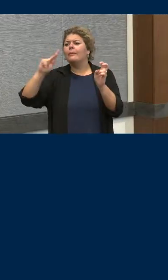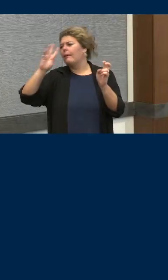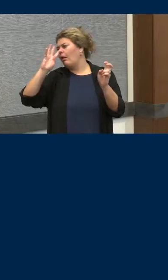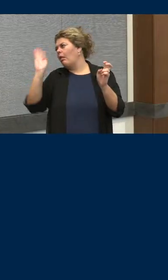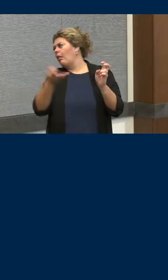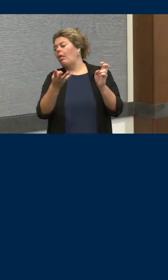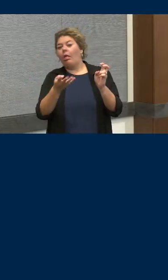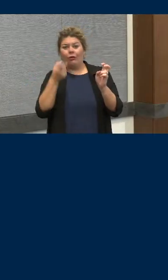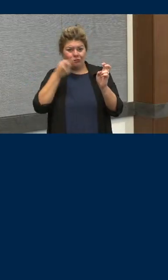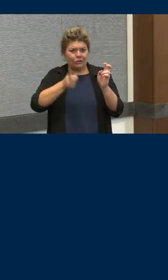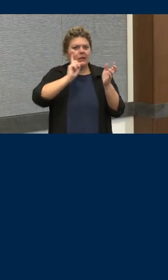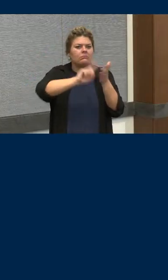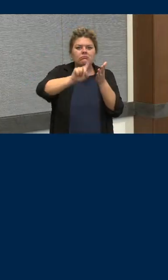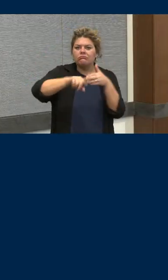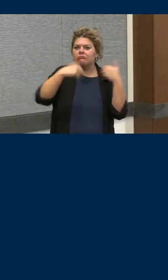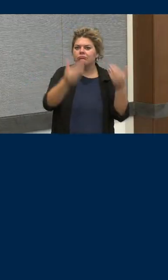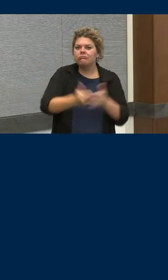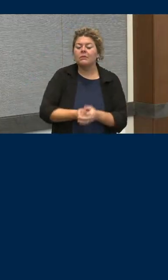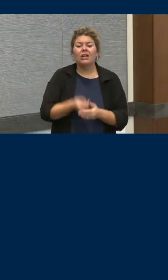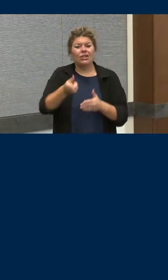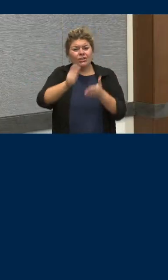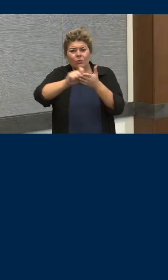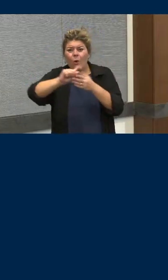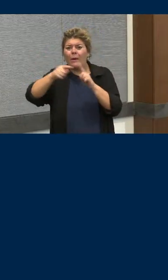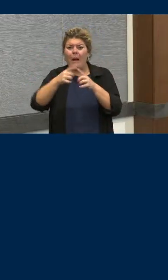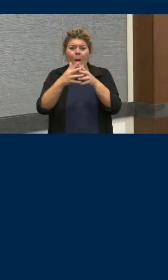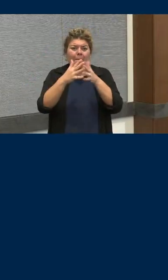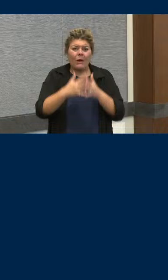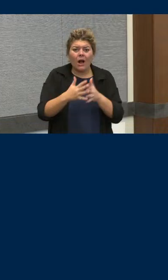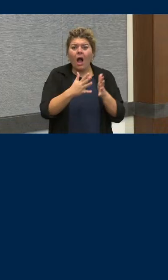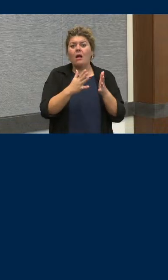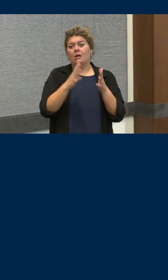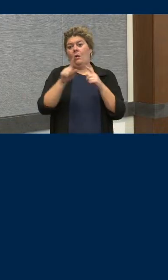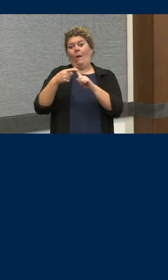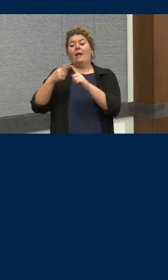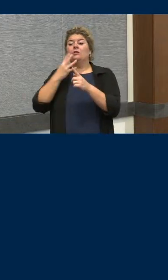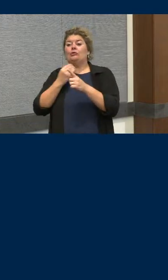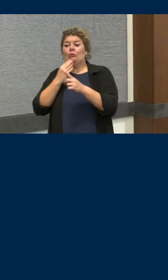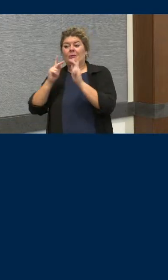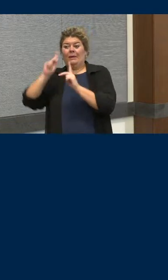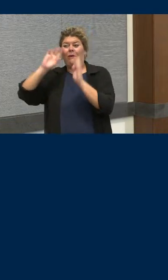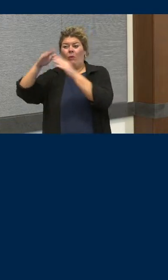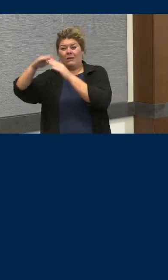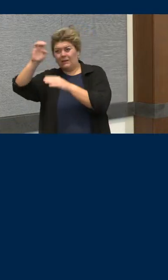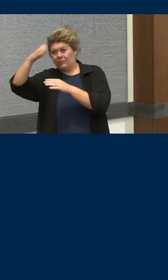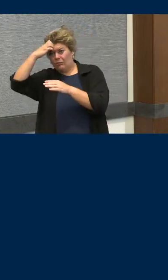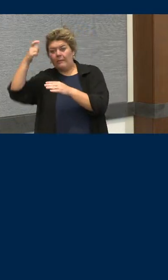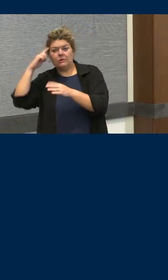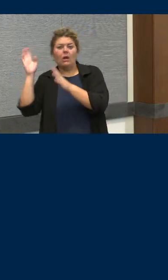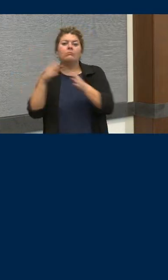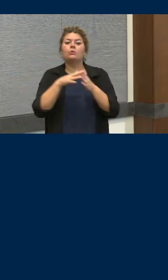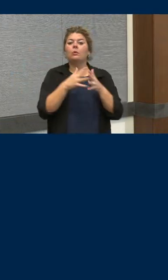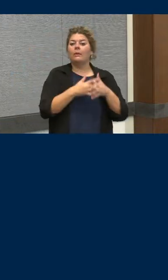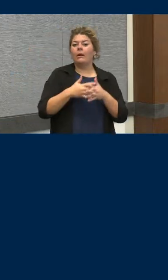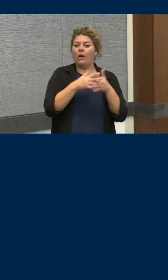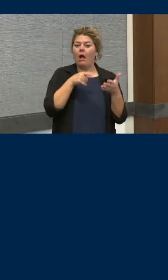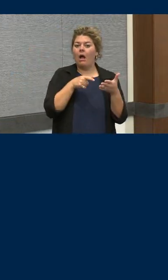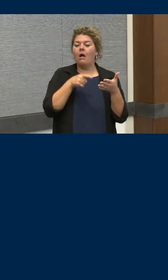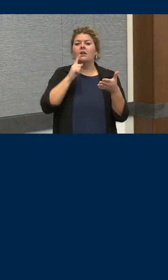Jewish scholars focused on